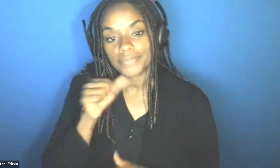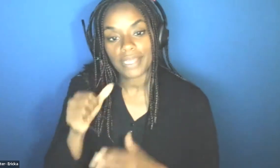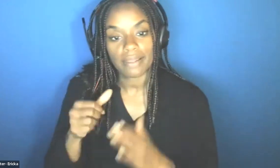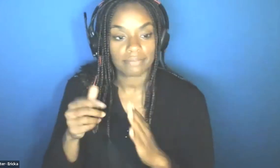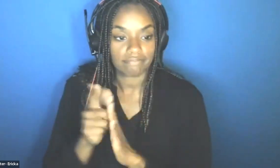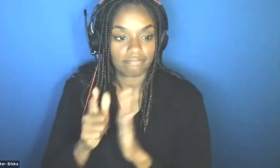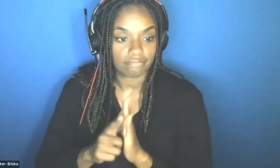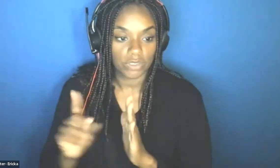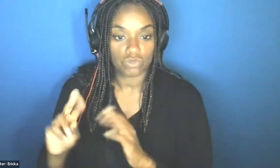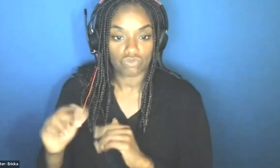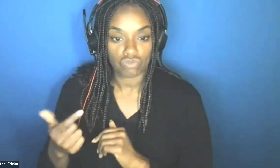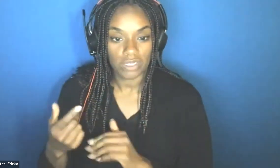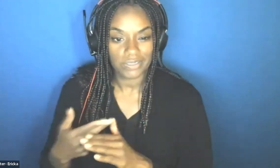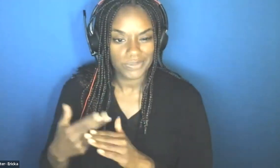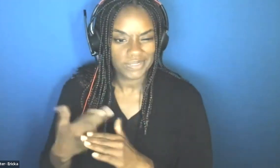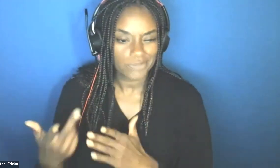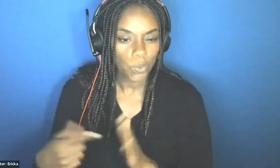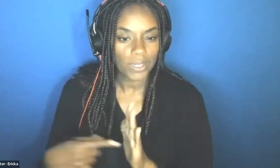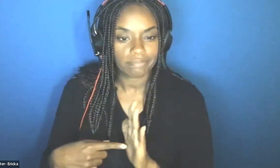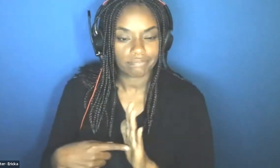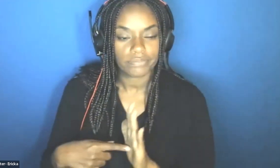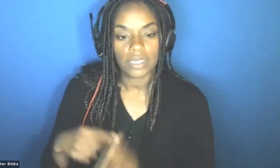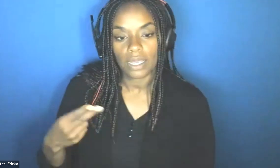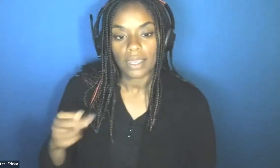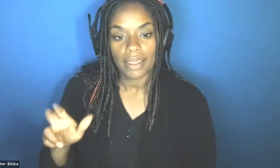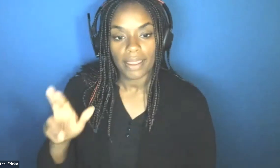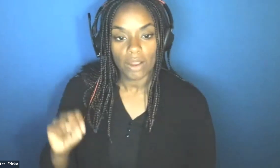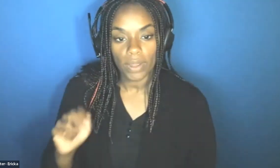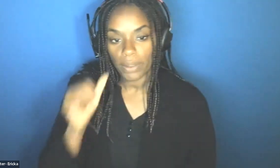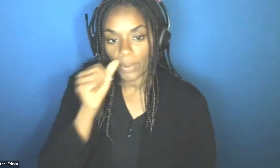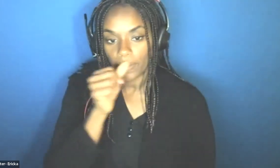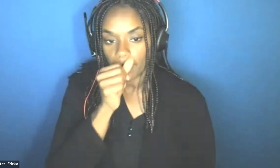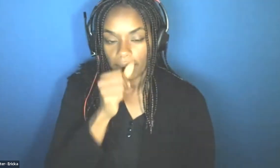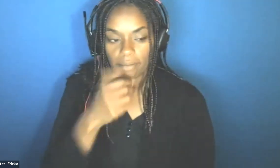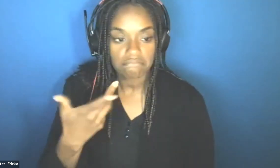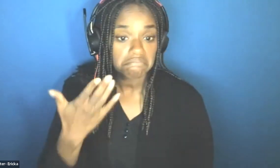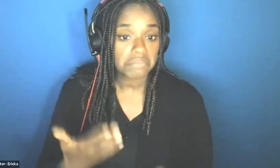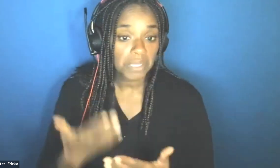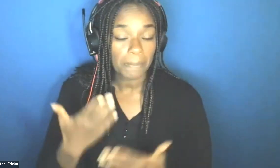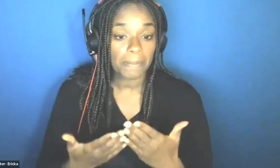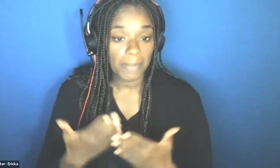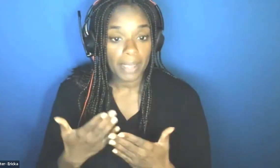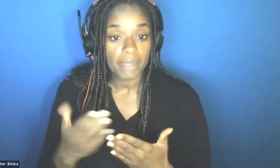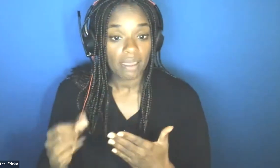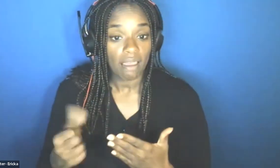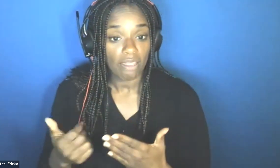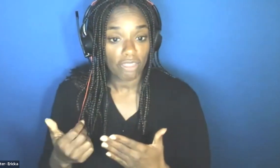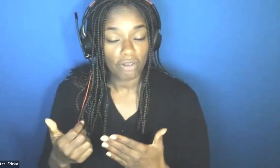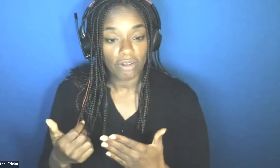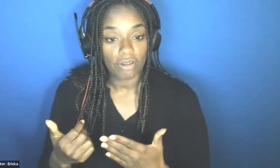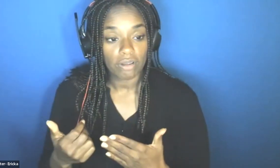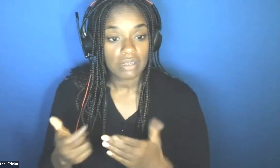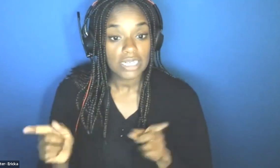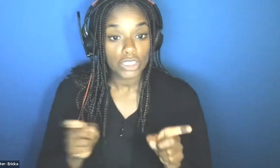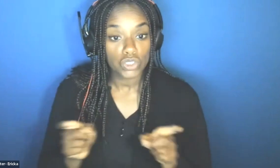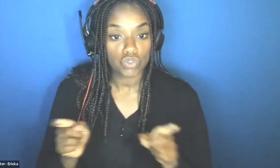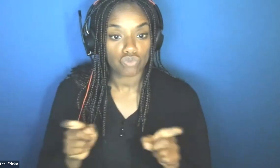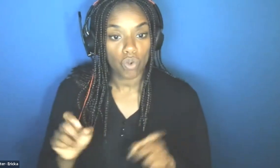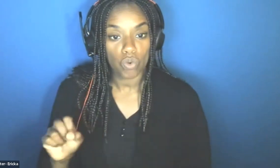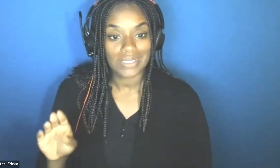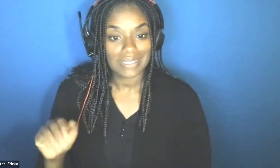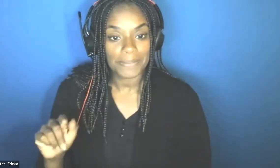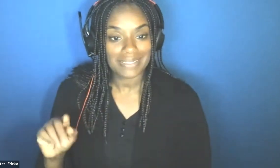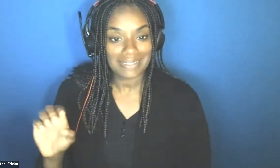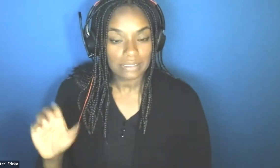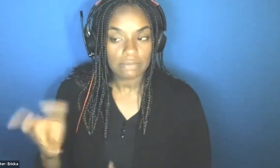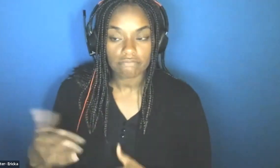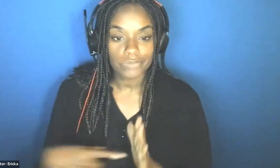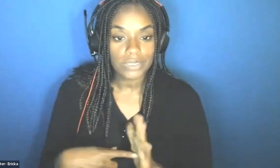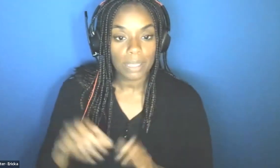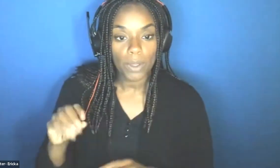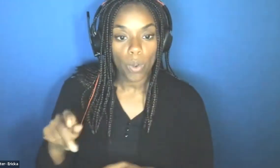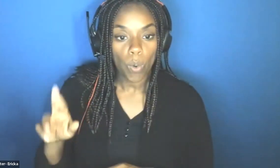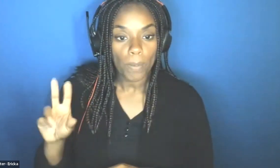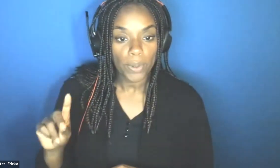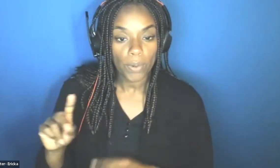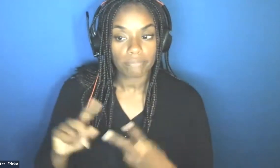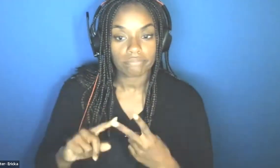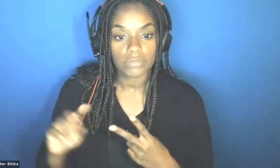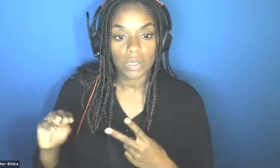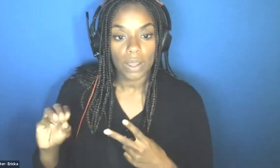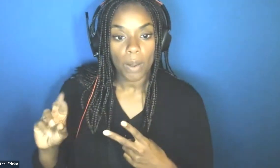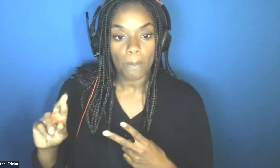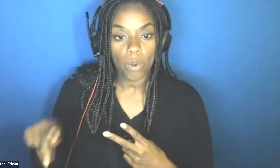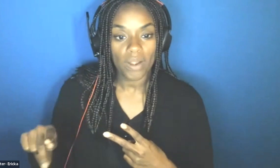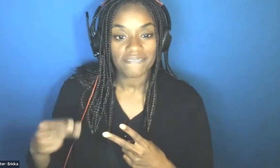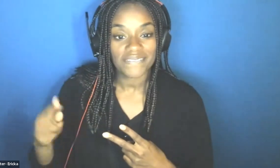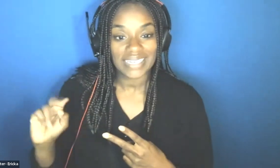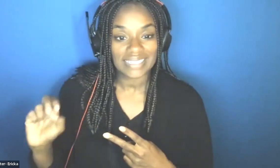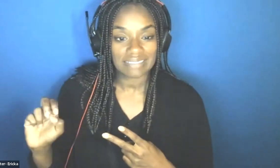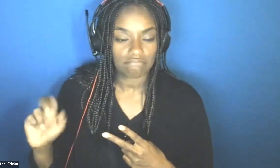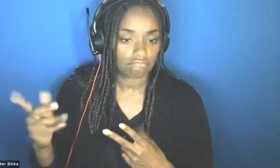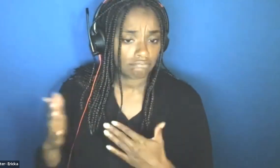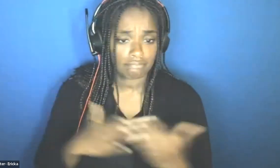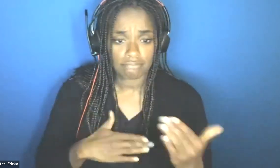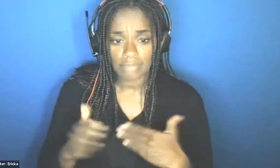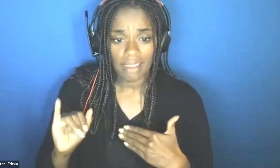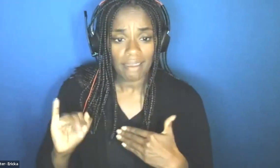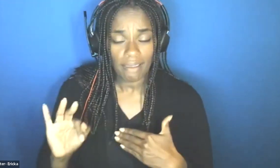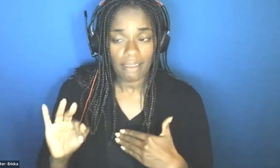So in recovery means that the individuals no longer engaging in using drugs illegally or participating in a supervised rehabilitation program.